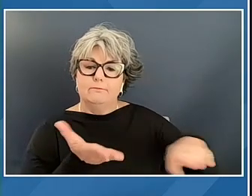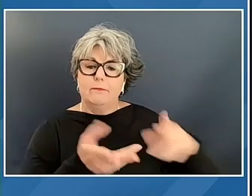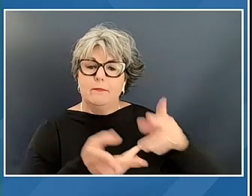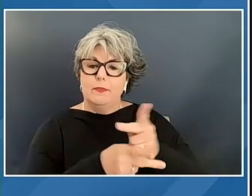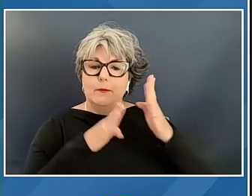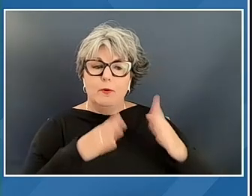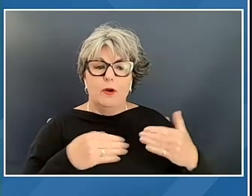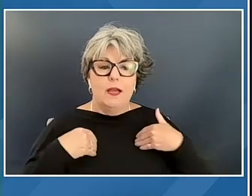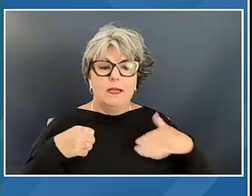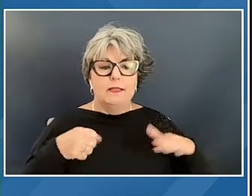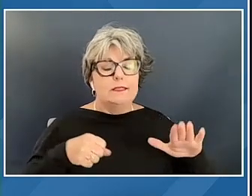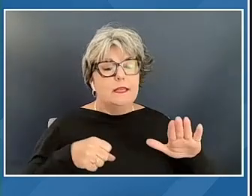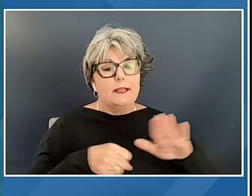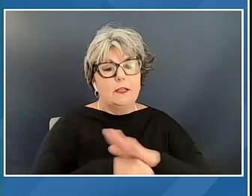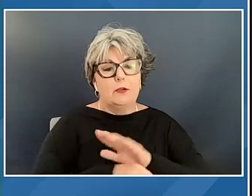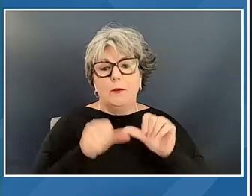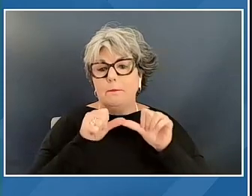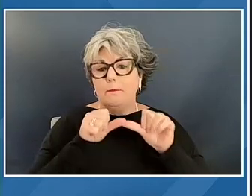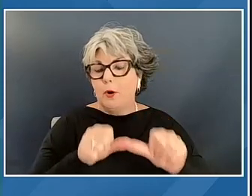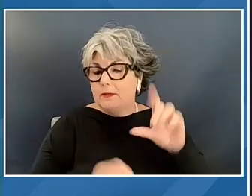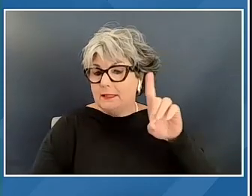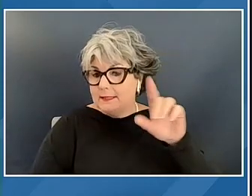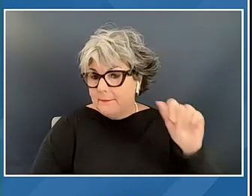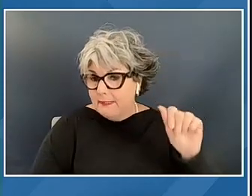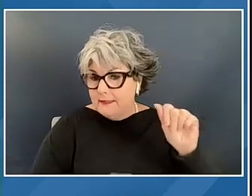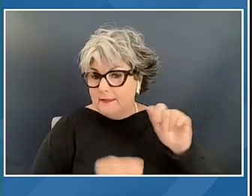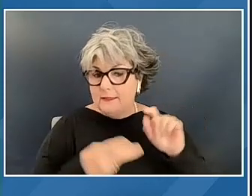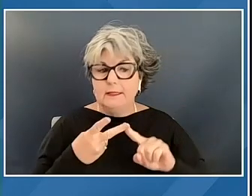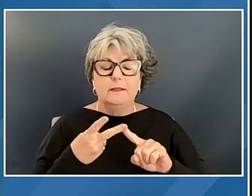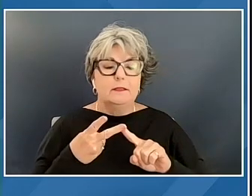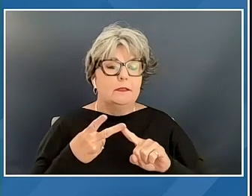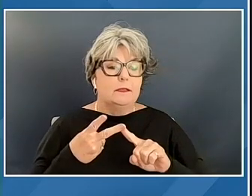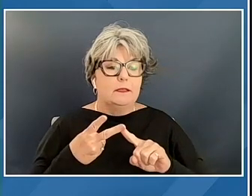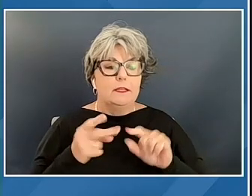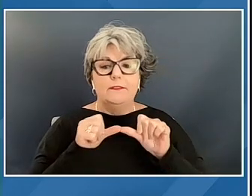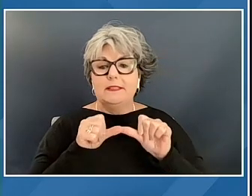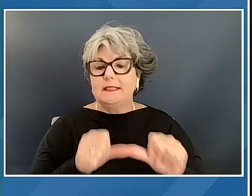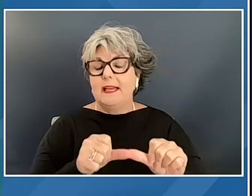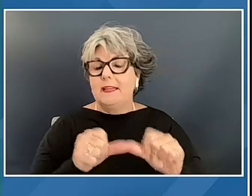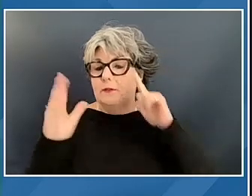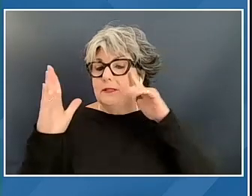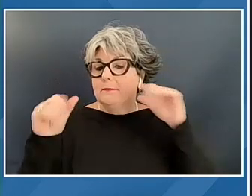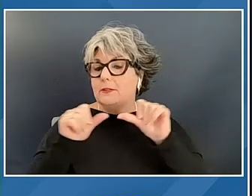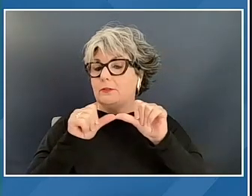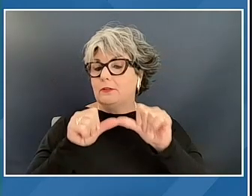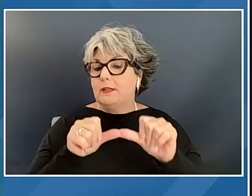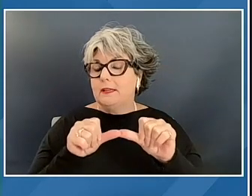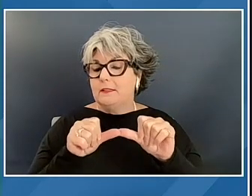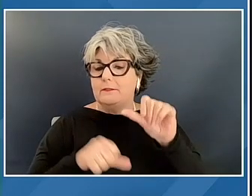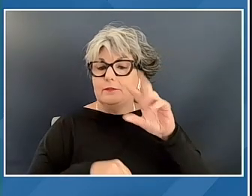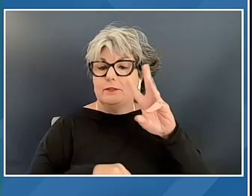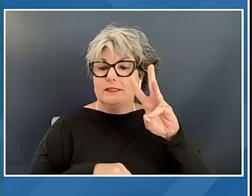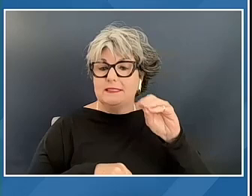permanent disability, the condition has lasted or is expected to last for 60 consecutive months or result in death.